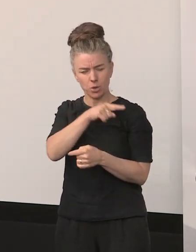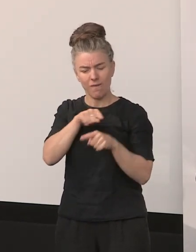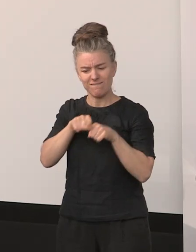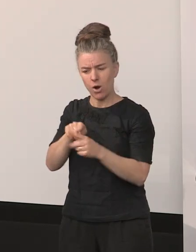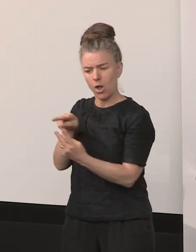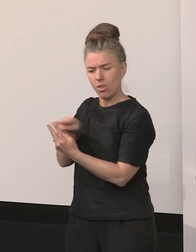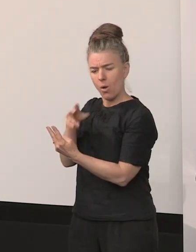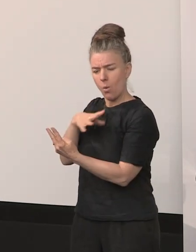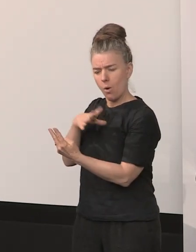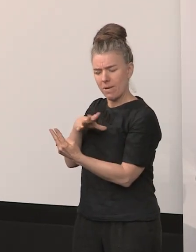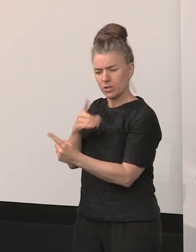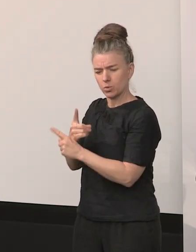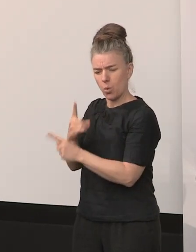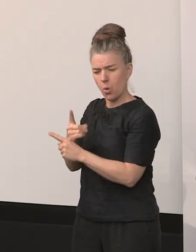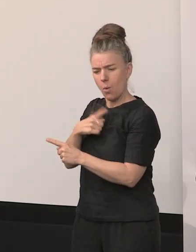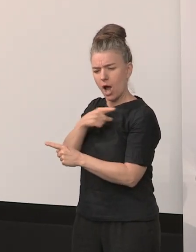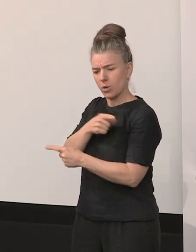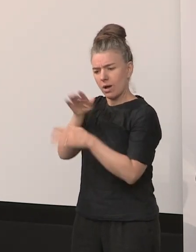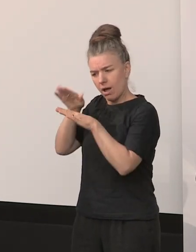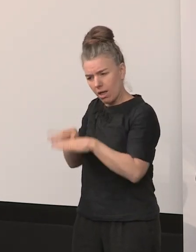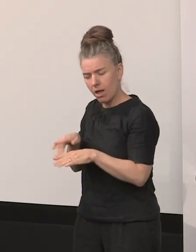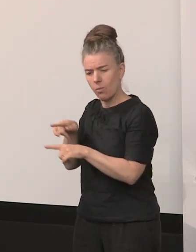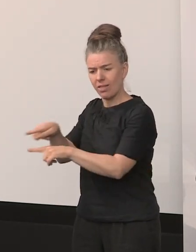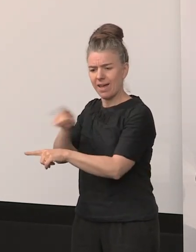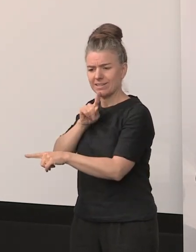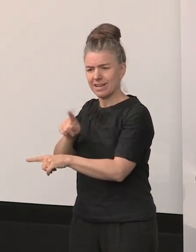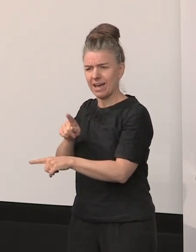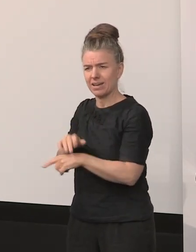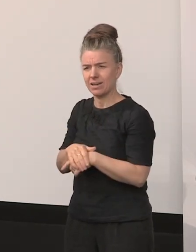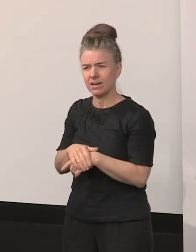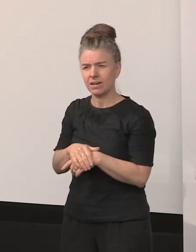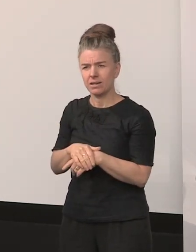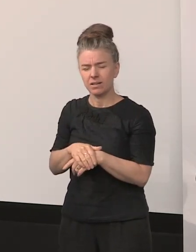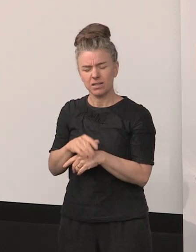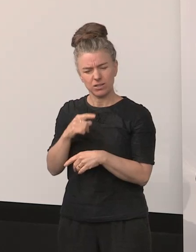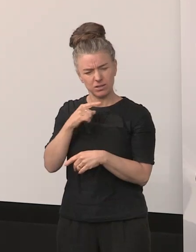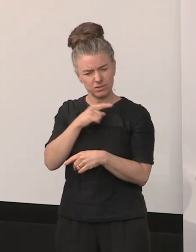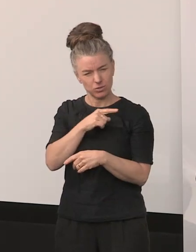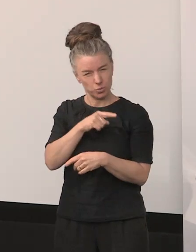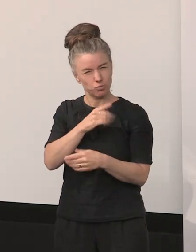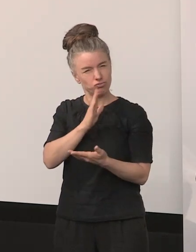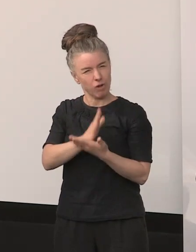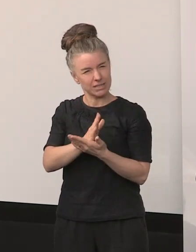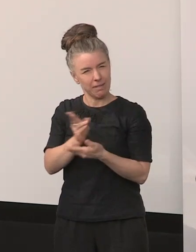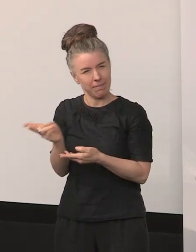said they hadn't had any contacts with anybody. That was just based on what they've said, and it was erroneous, it